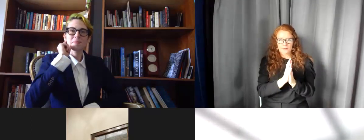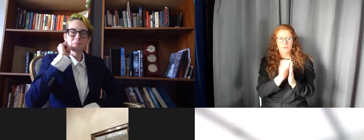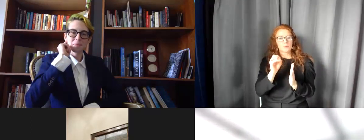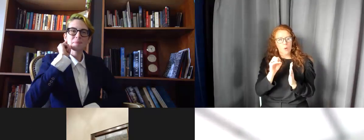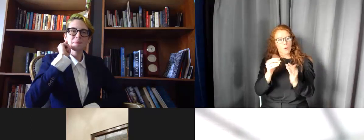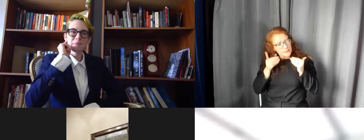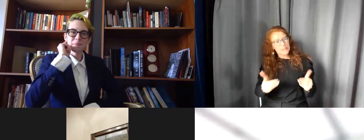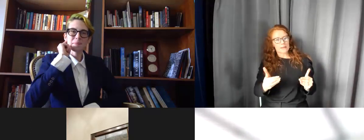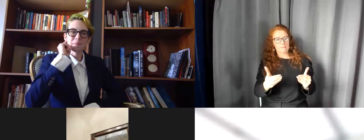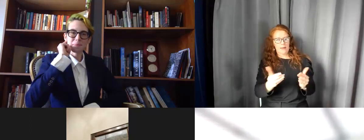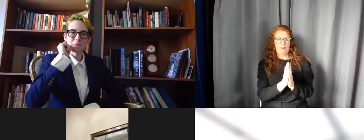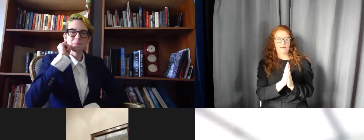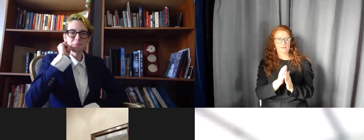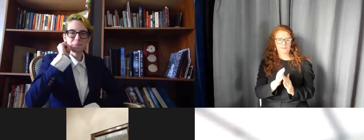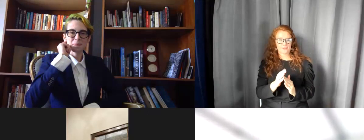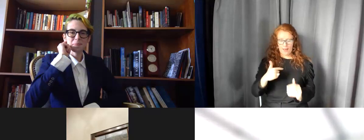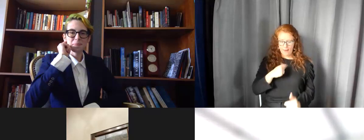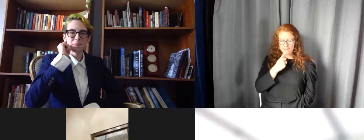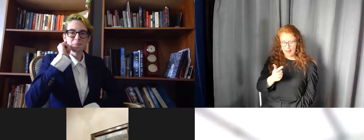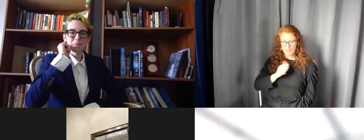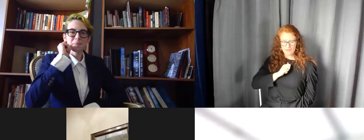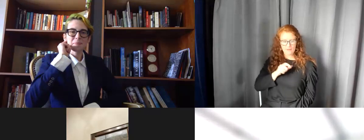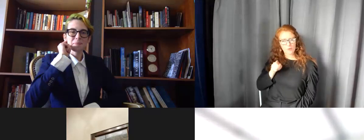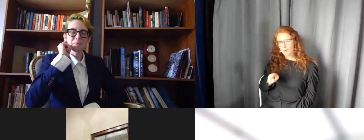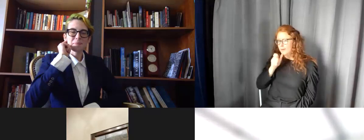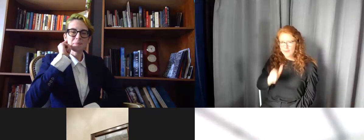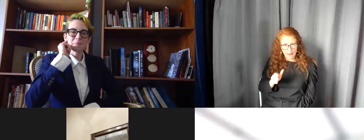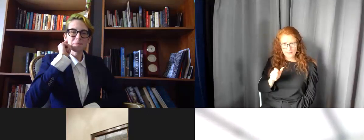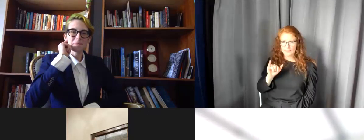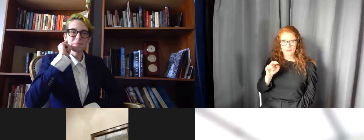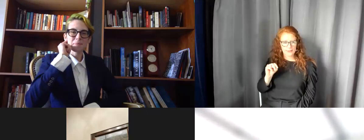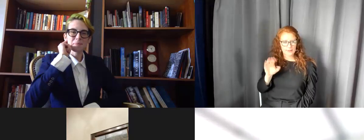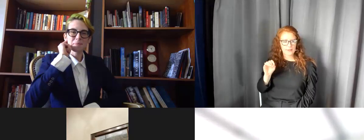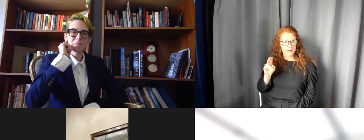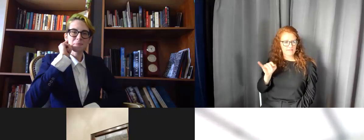Grace: you're not. An inconvenience, is what I would tell myself. Farrah Garland: Hmm. Jordan Radford: love it.